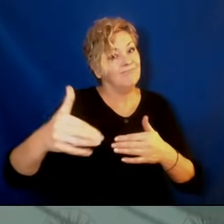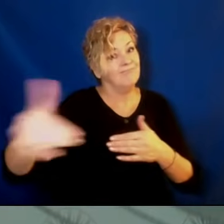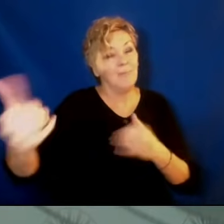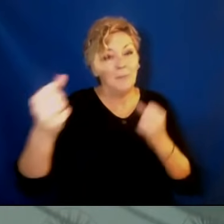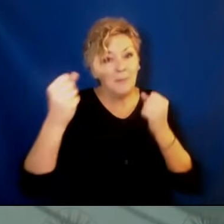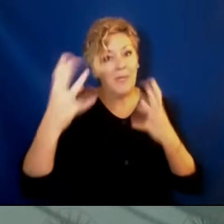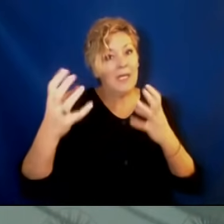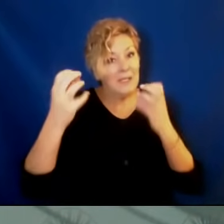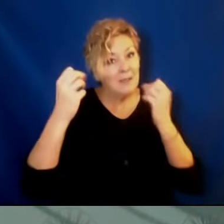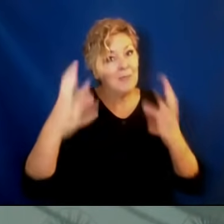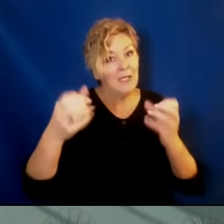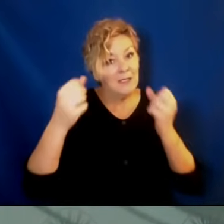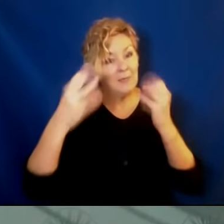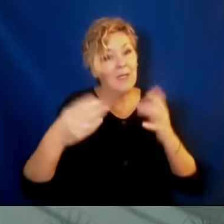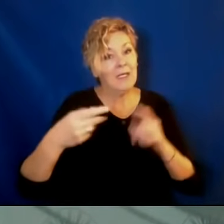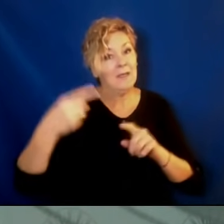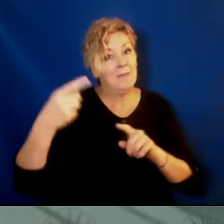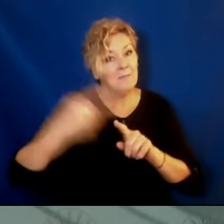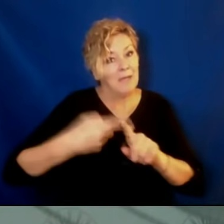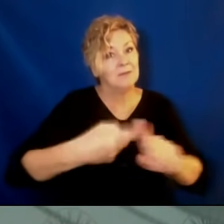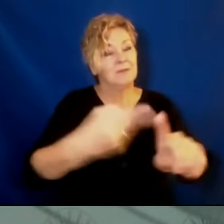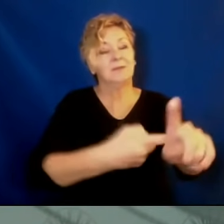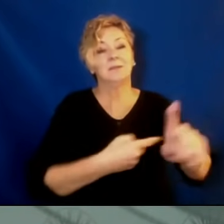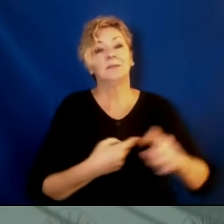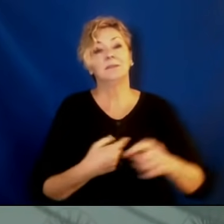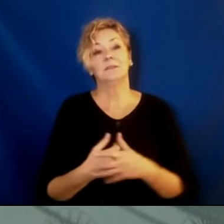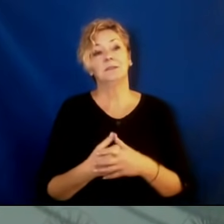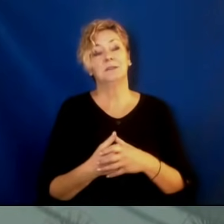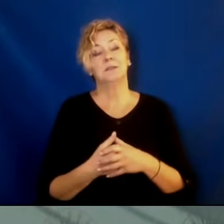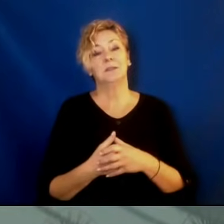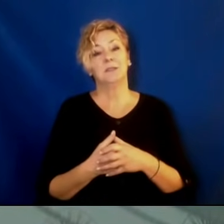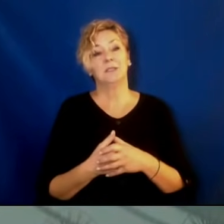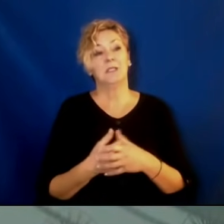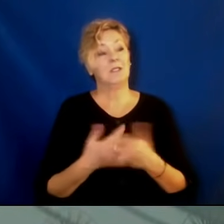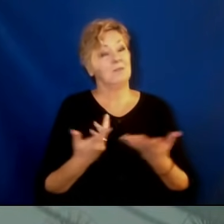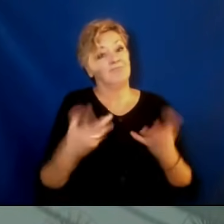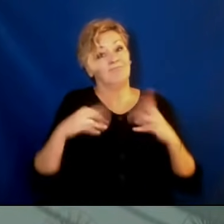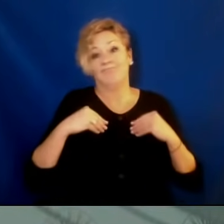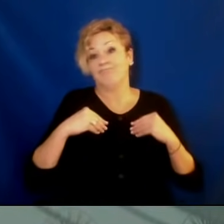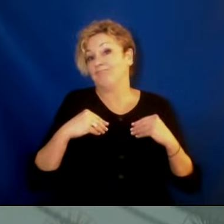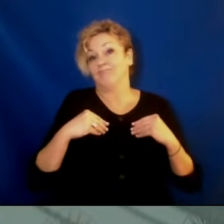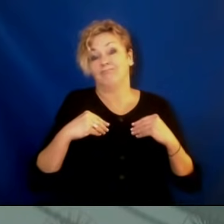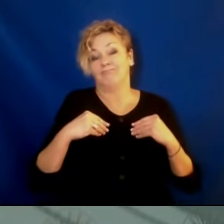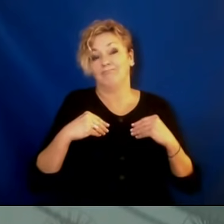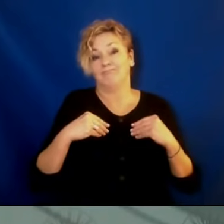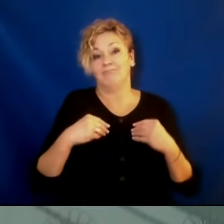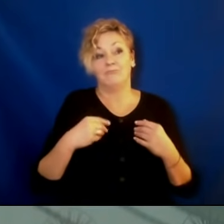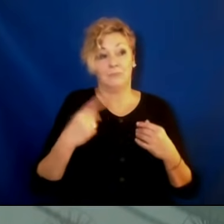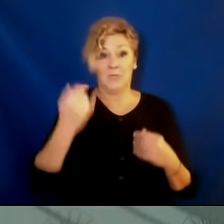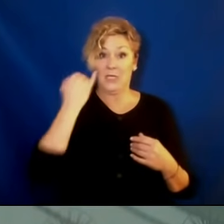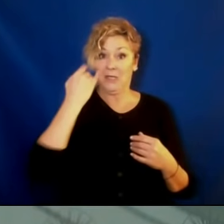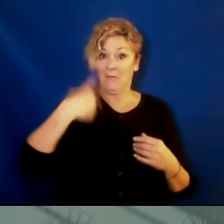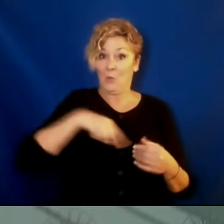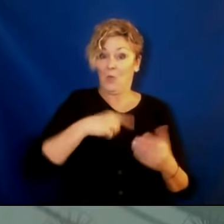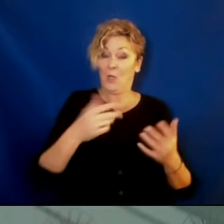It was a challenging situation for the Vancouver Police Department and they have spoken about what occurred.